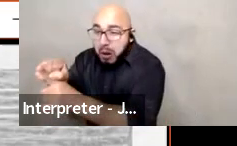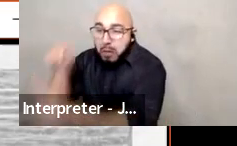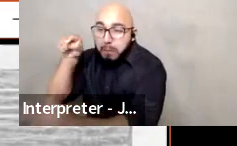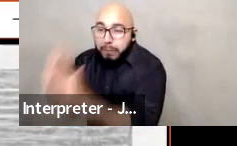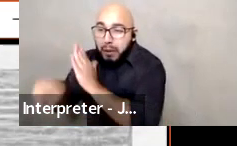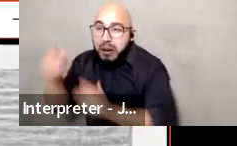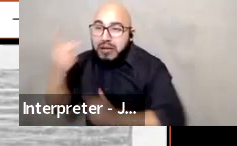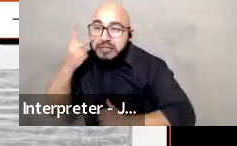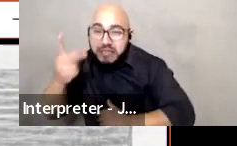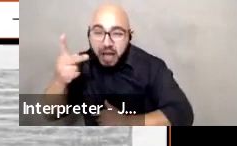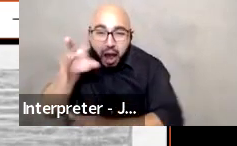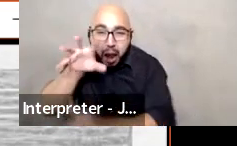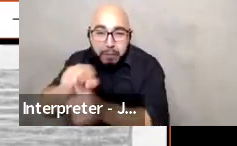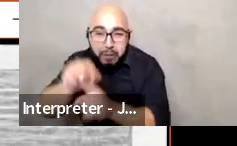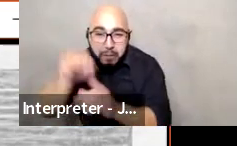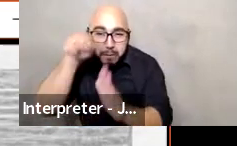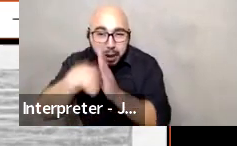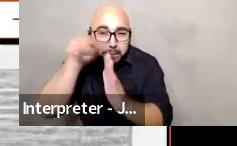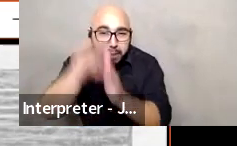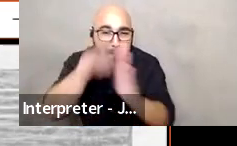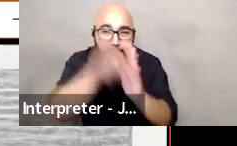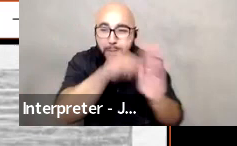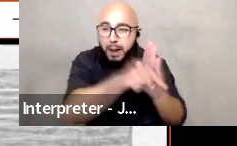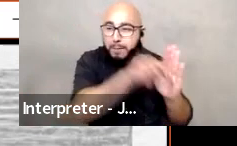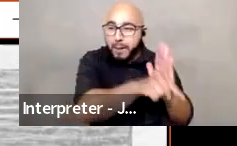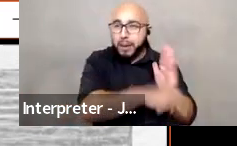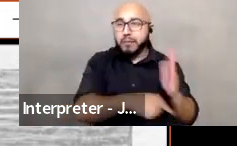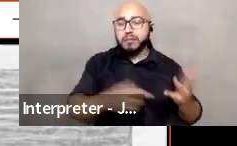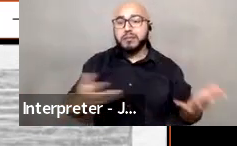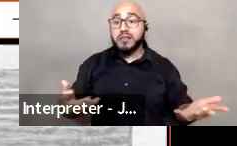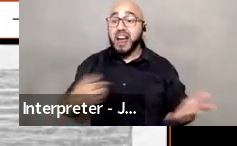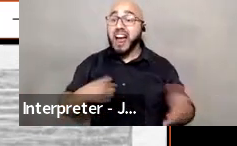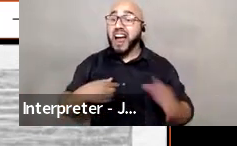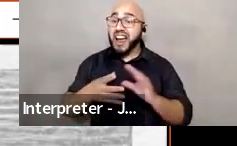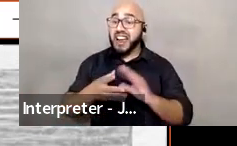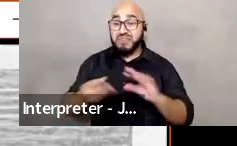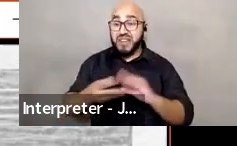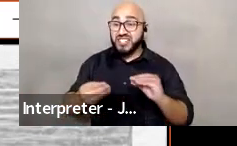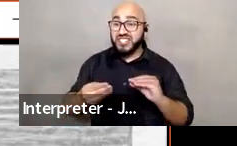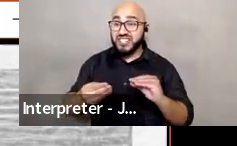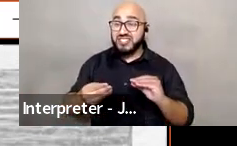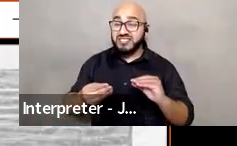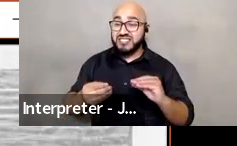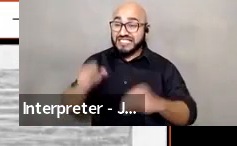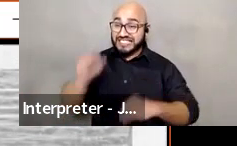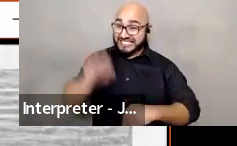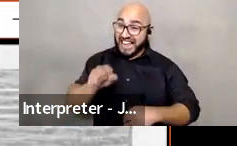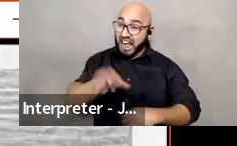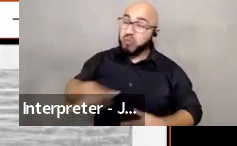Now, I mentioned that these things happened. Throughout. The South Mississippi. South. Carolina.